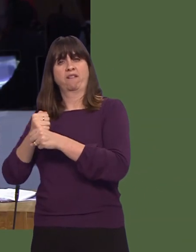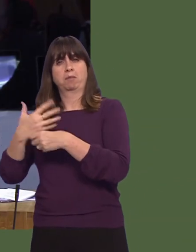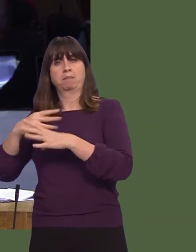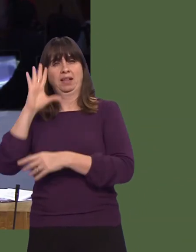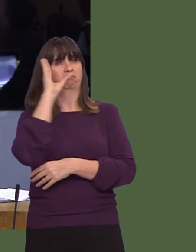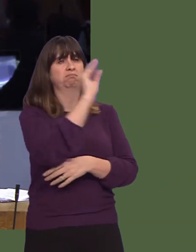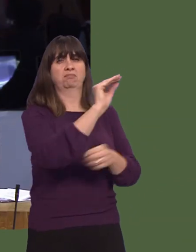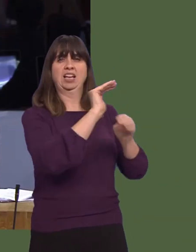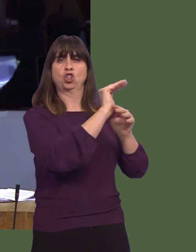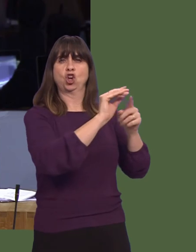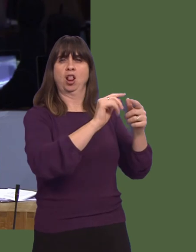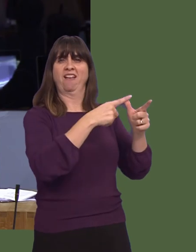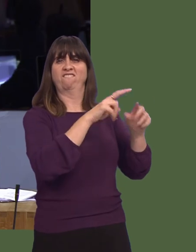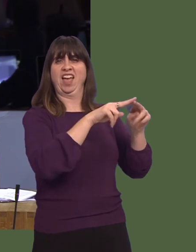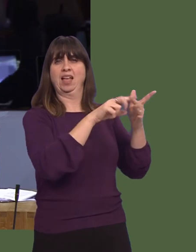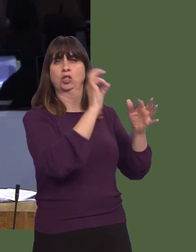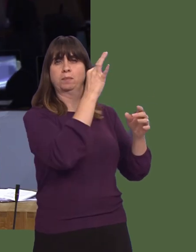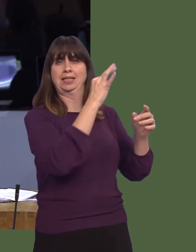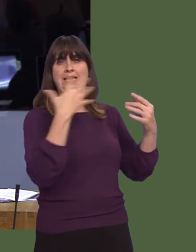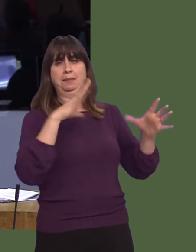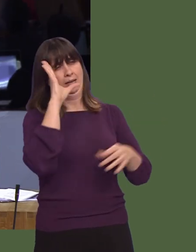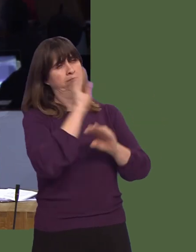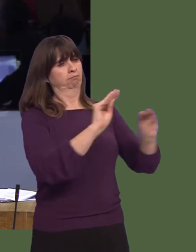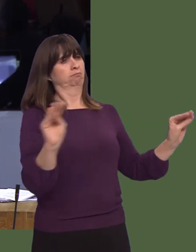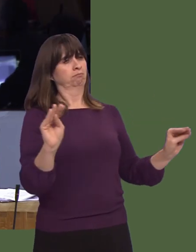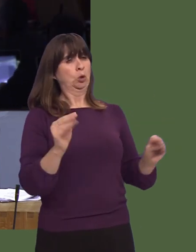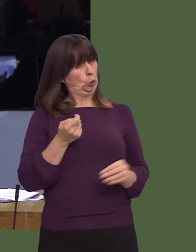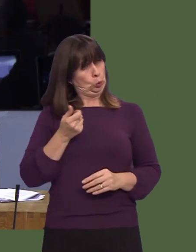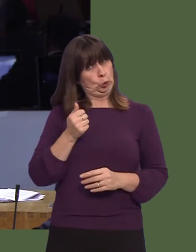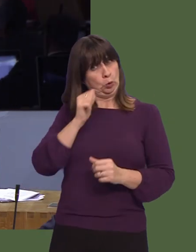Allanol a Deddfwriaeth Ychwanegol ddoe eich bod chiín agos at gytuno fframwaith ar gyfer